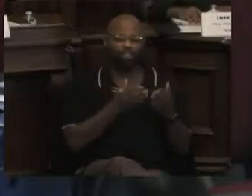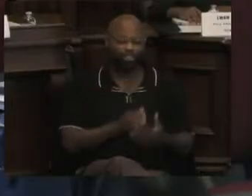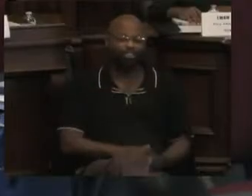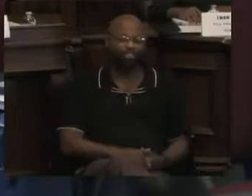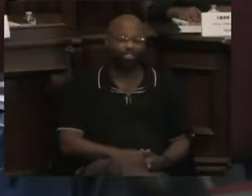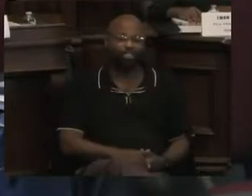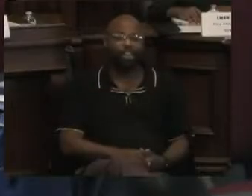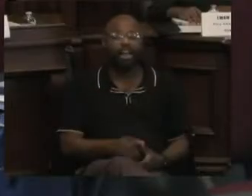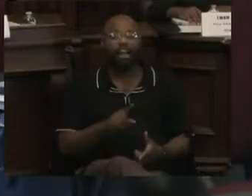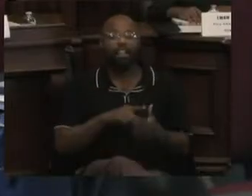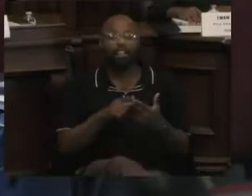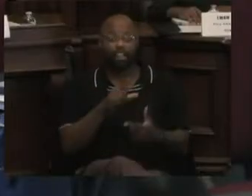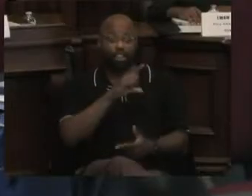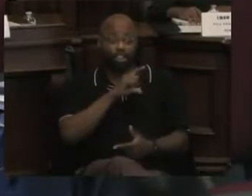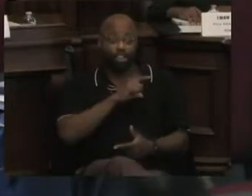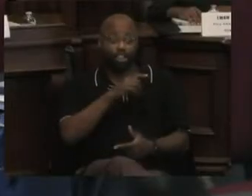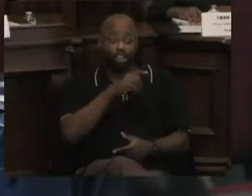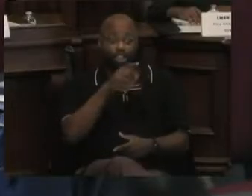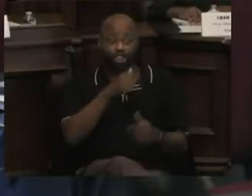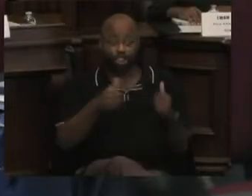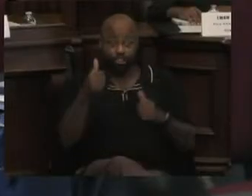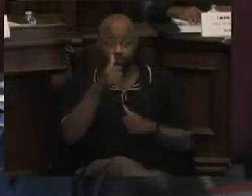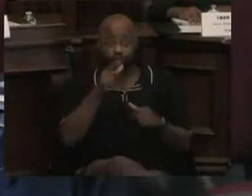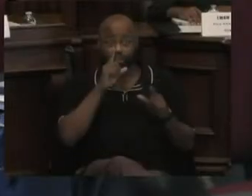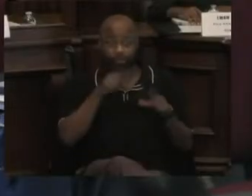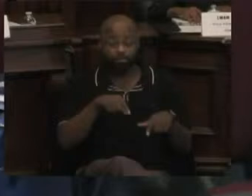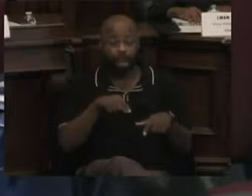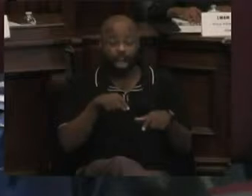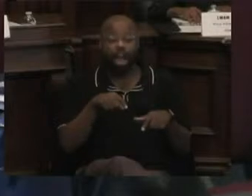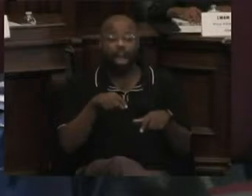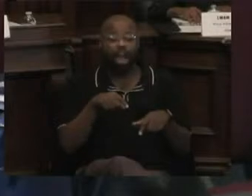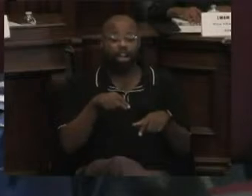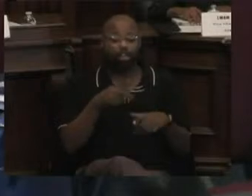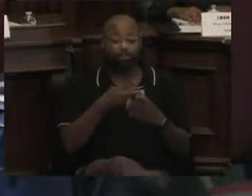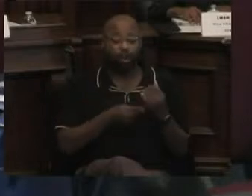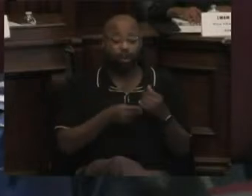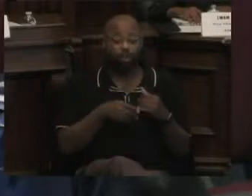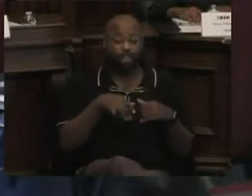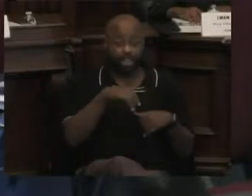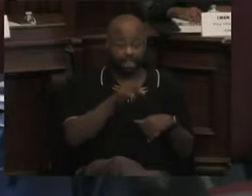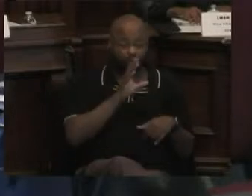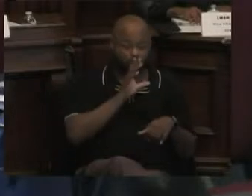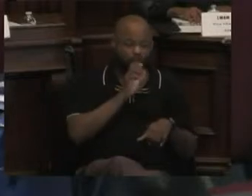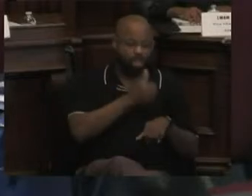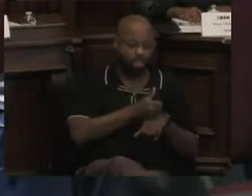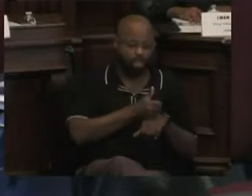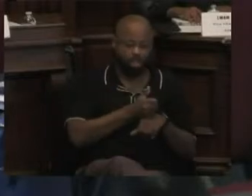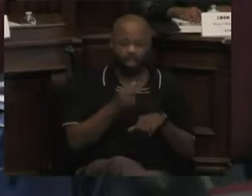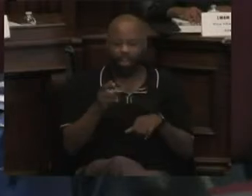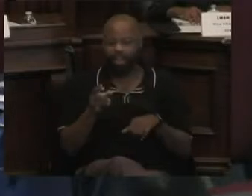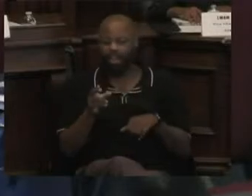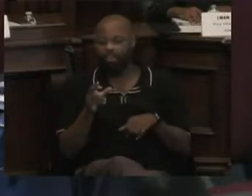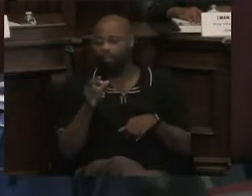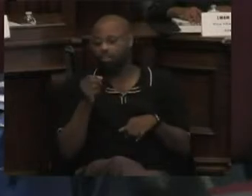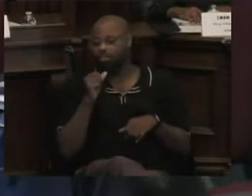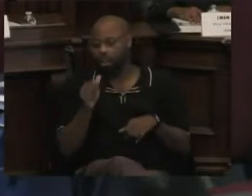both places, but that's what you'll be voting on. The chief would then respond to each of